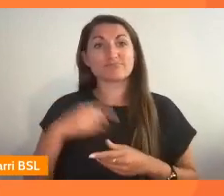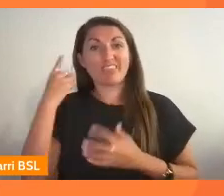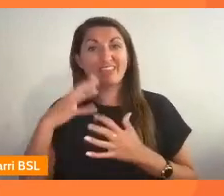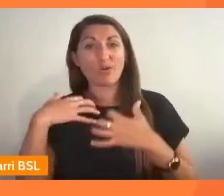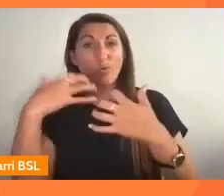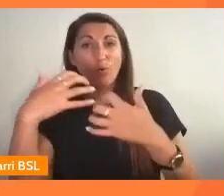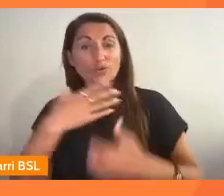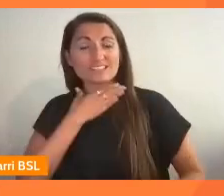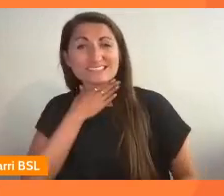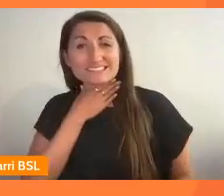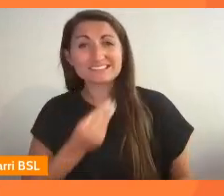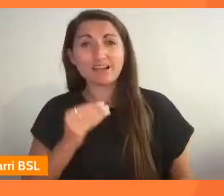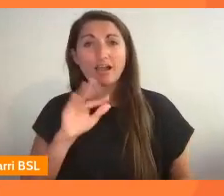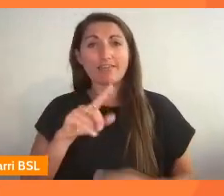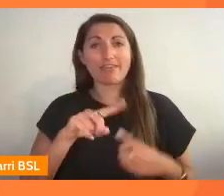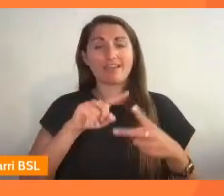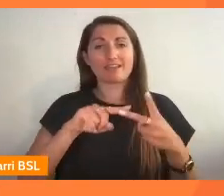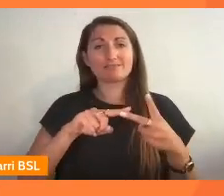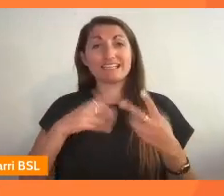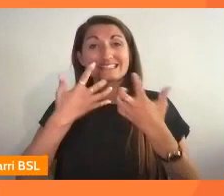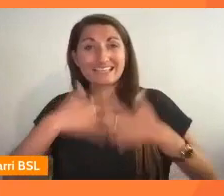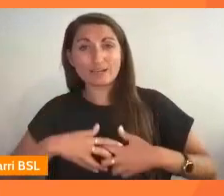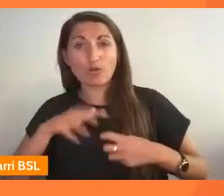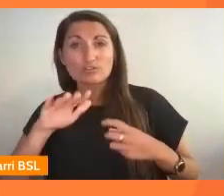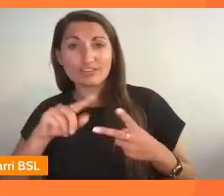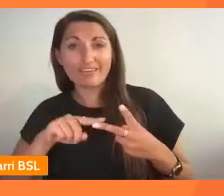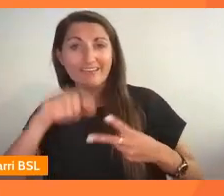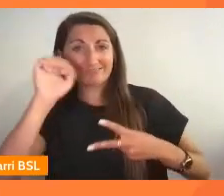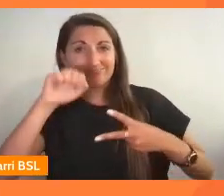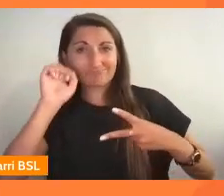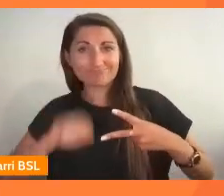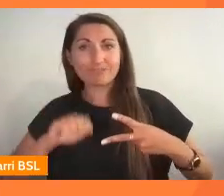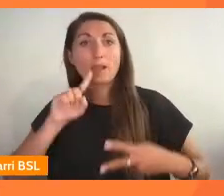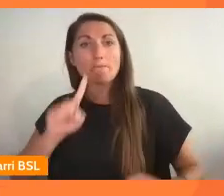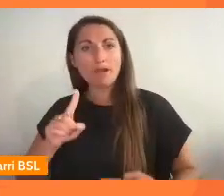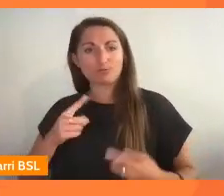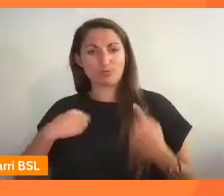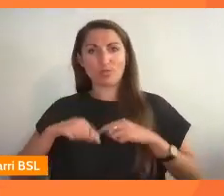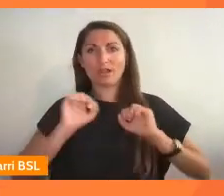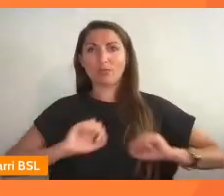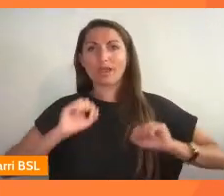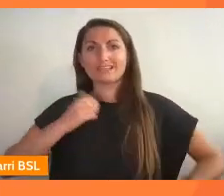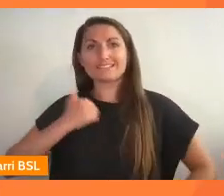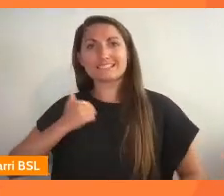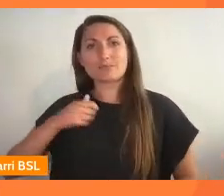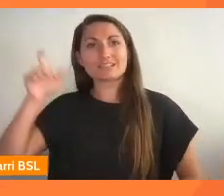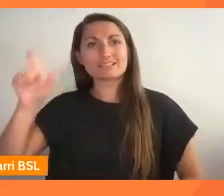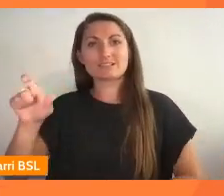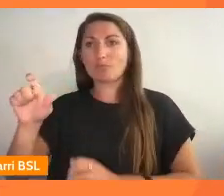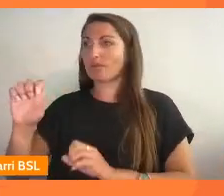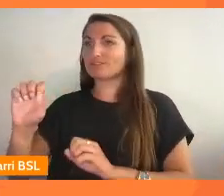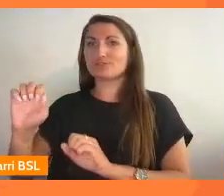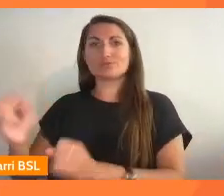technology is there, but we are expecting someone to service the ideal platform and way to reach people.